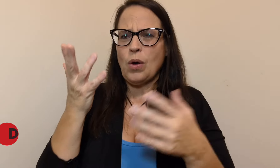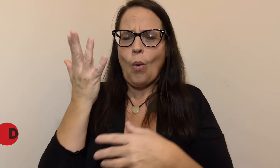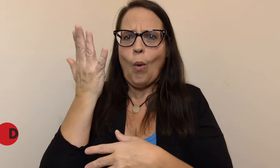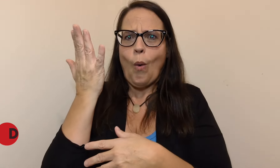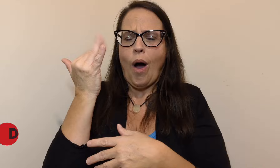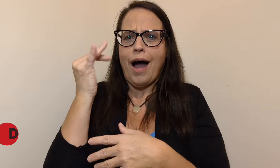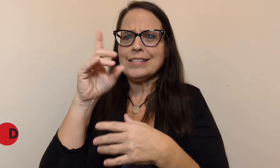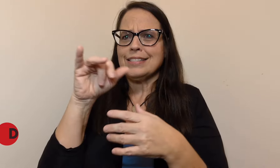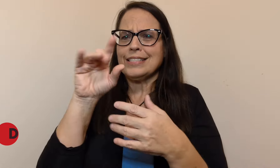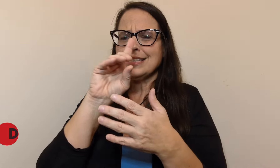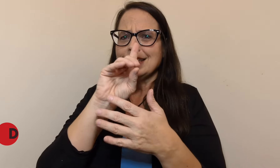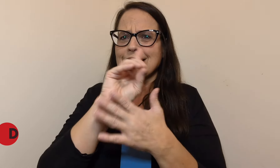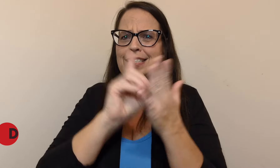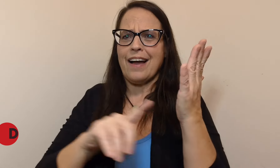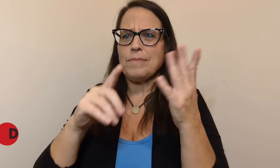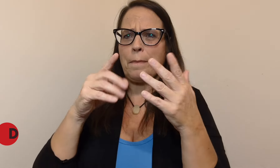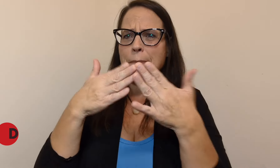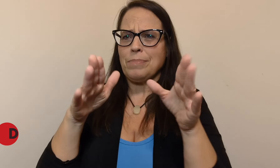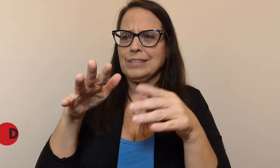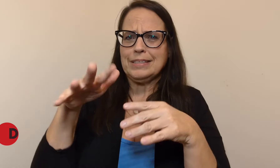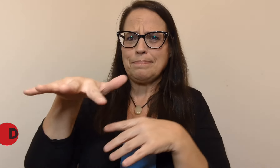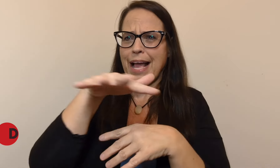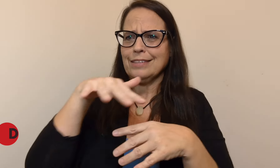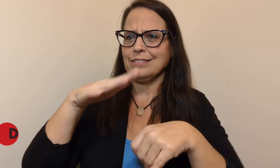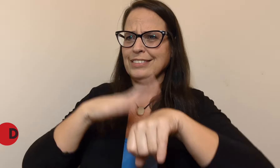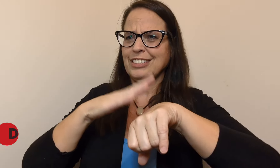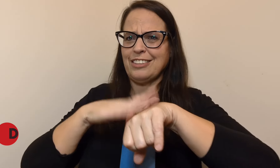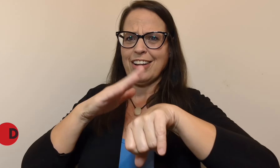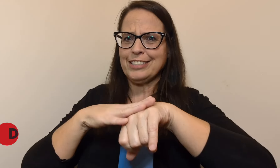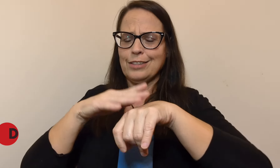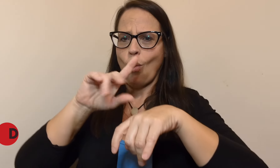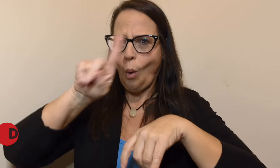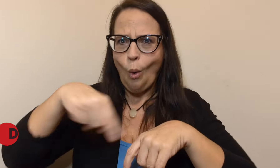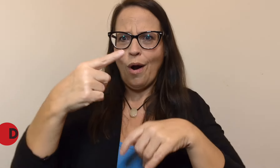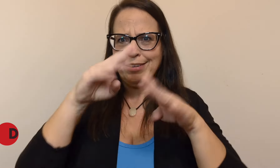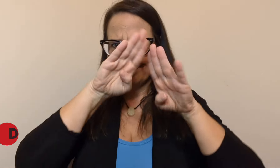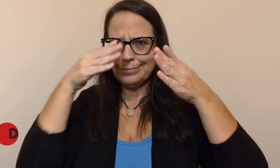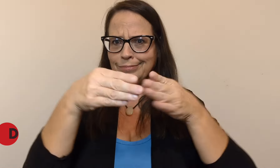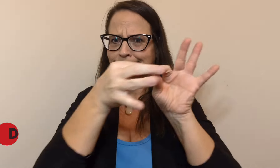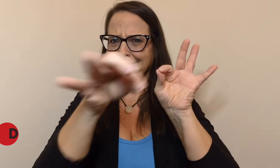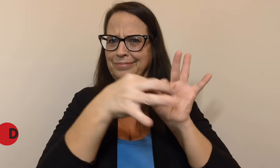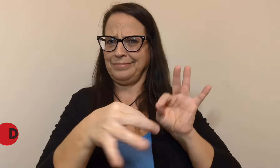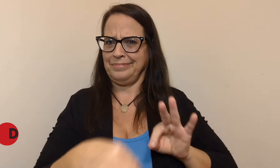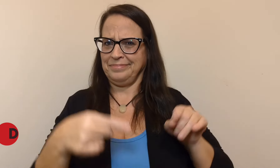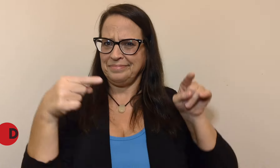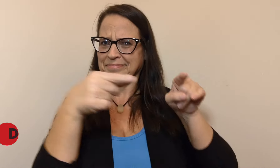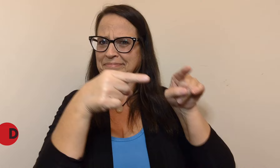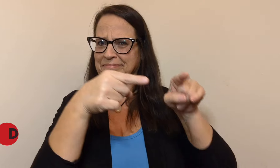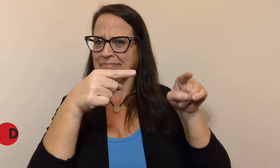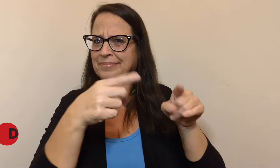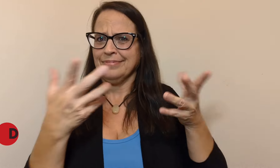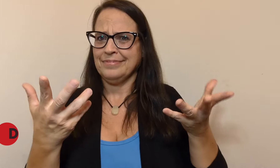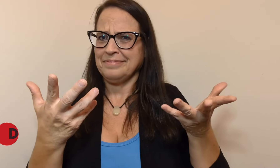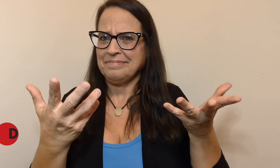So why is the Design of Public Spaces consultation entirely in text-only format?